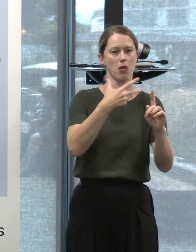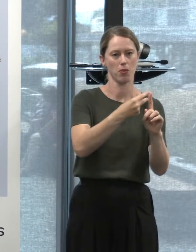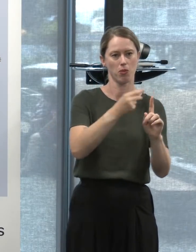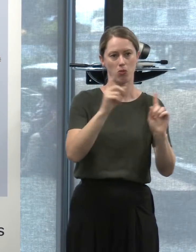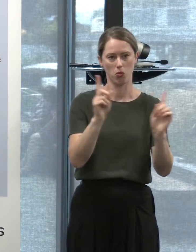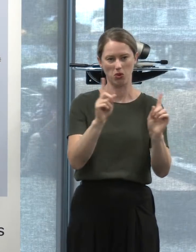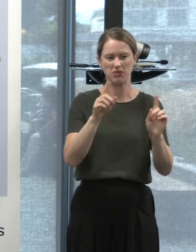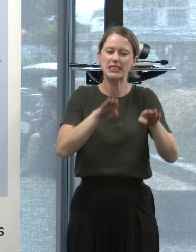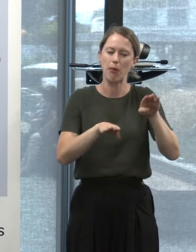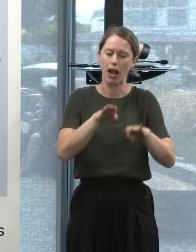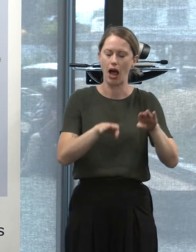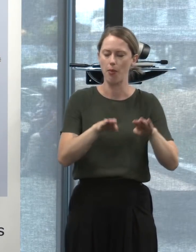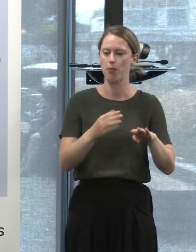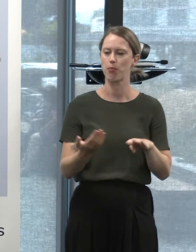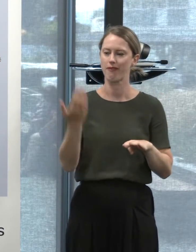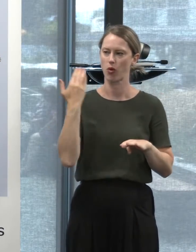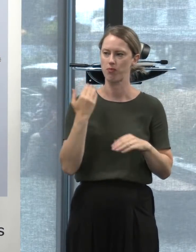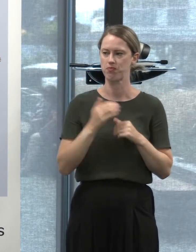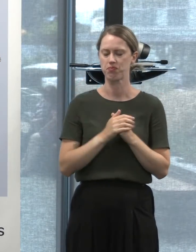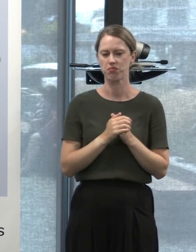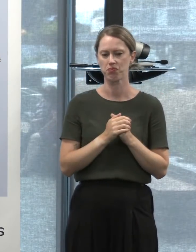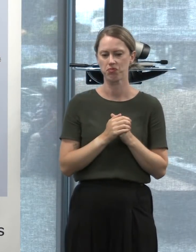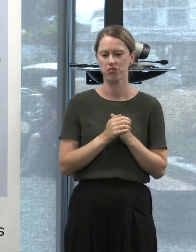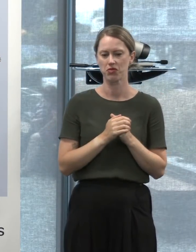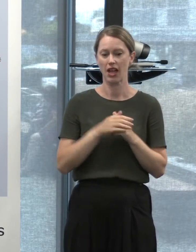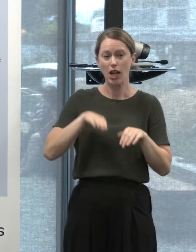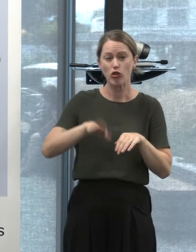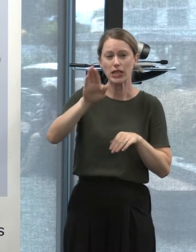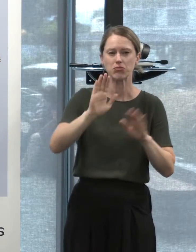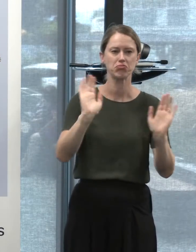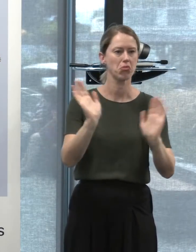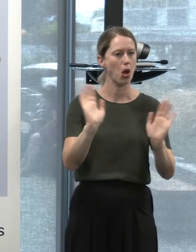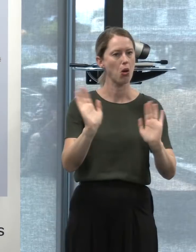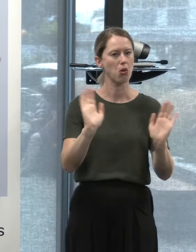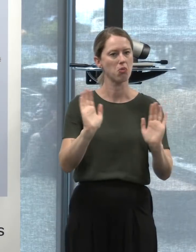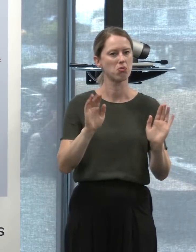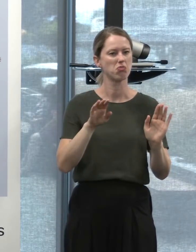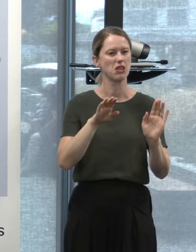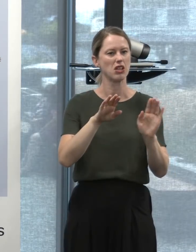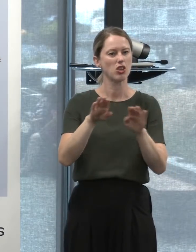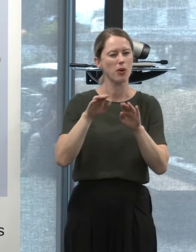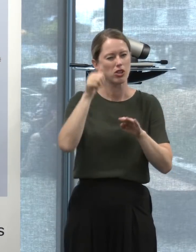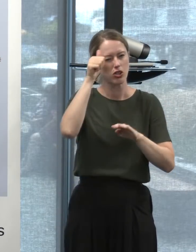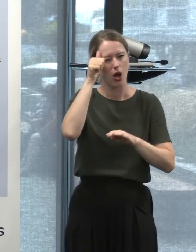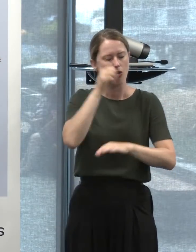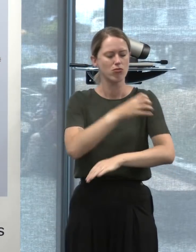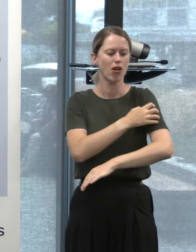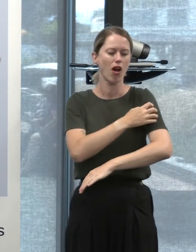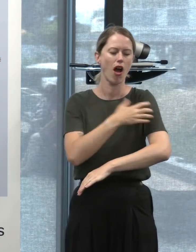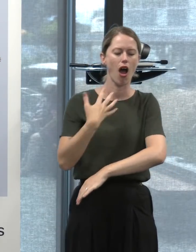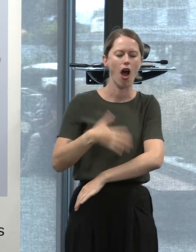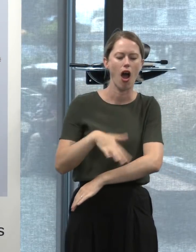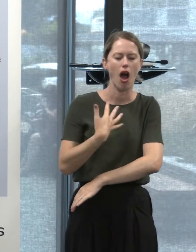report the most side effects from. But the side effects from the